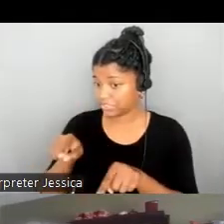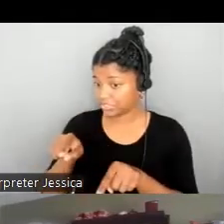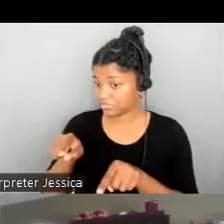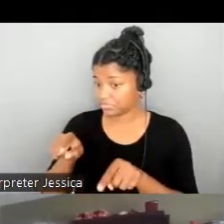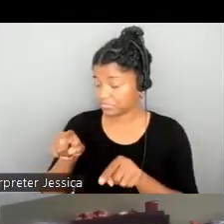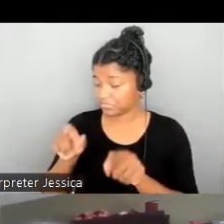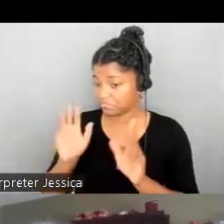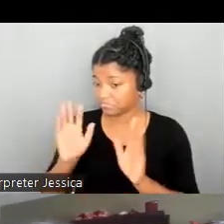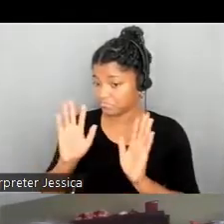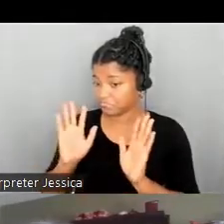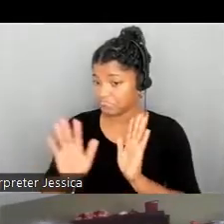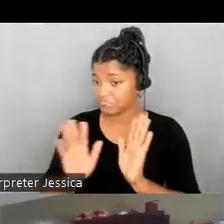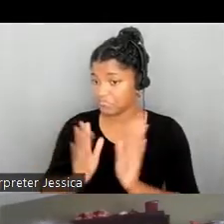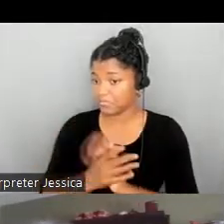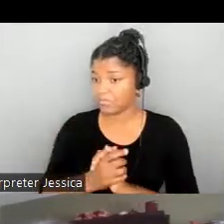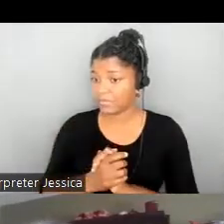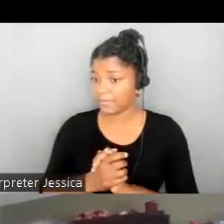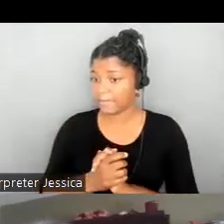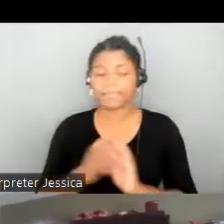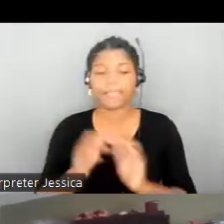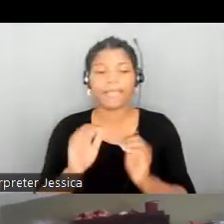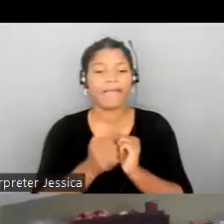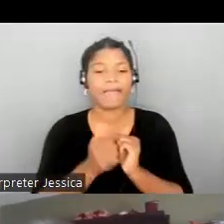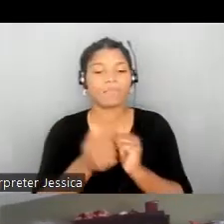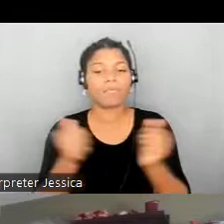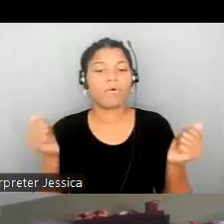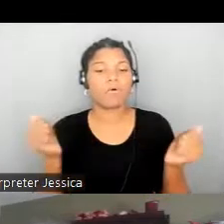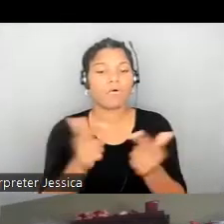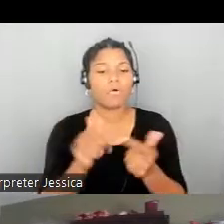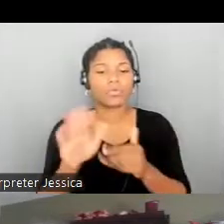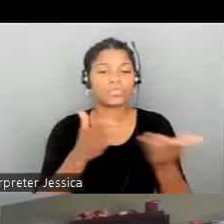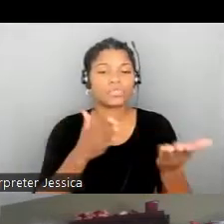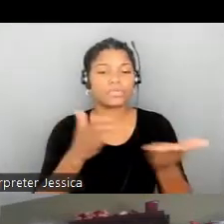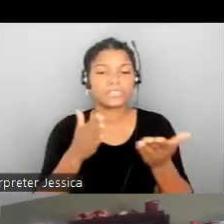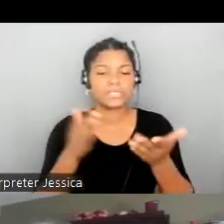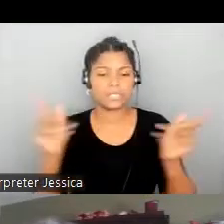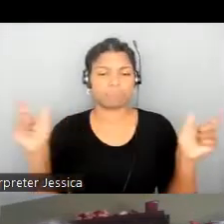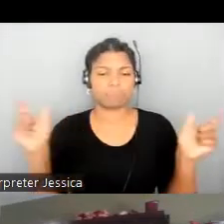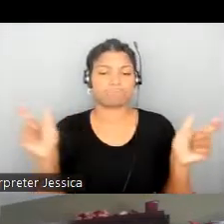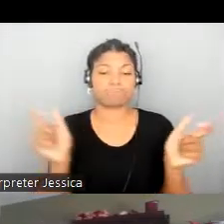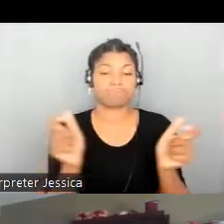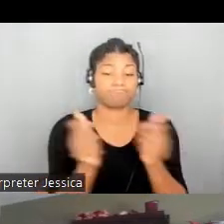How did all your services get consolidated under one agency?